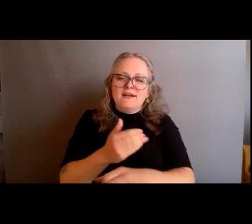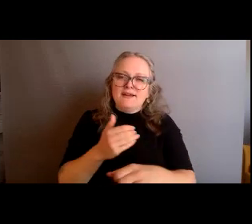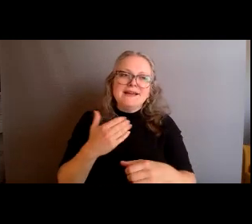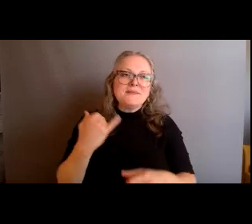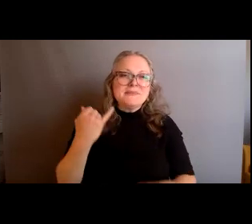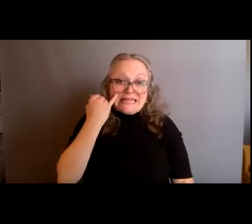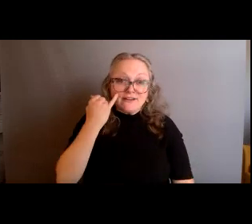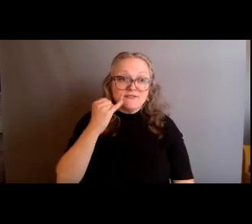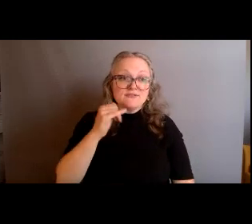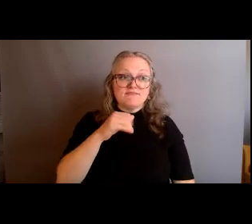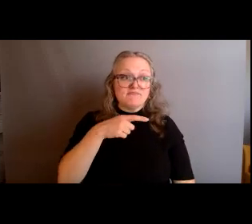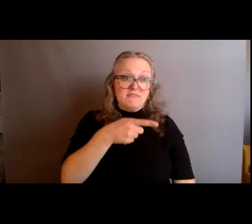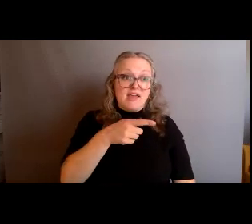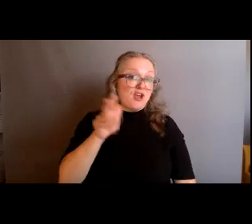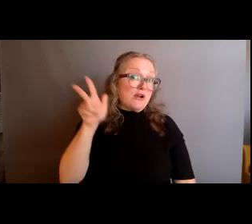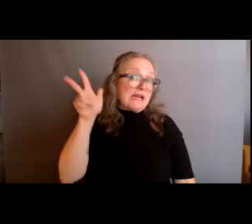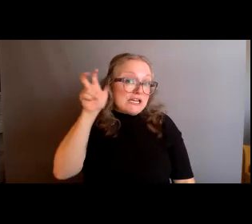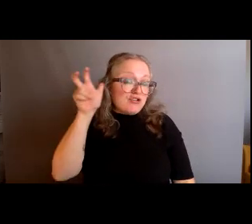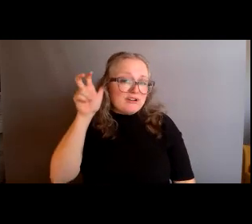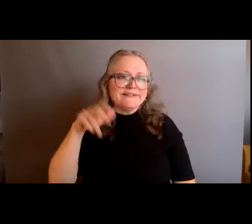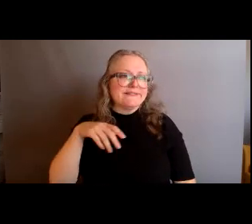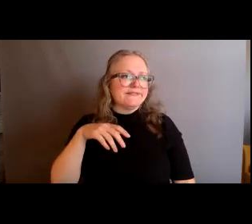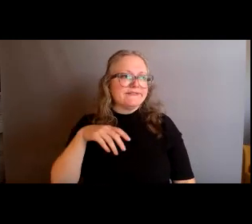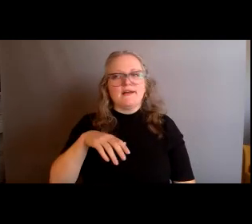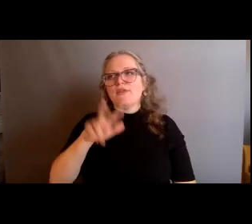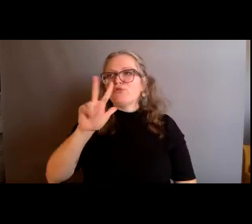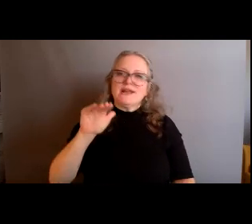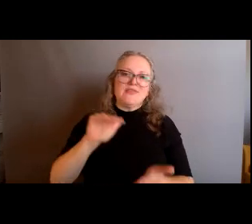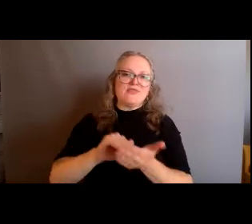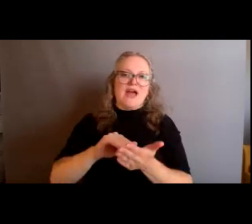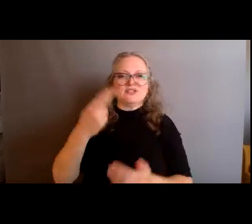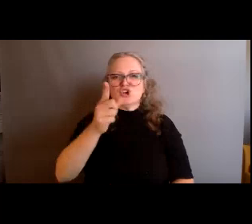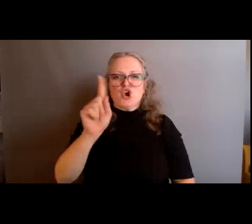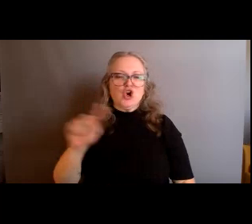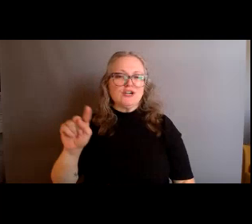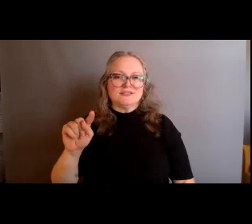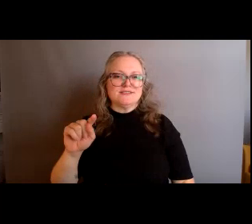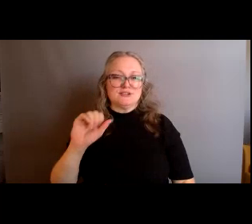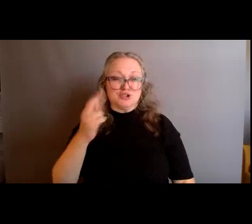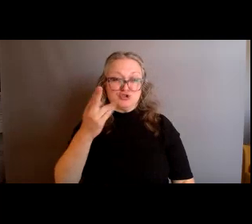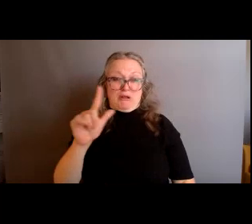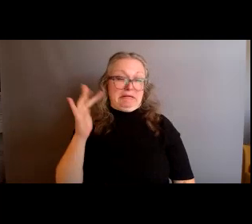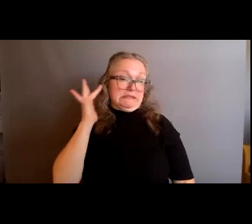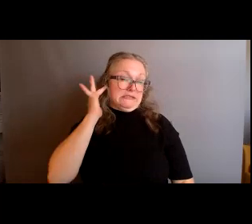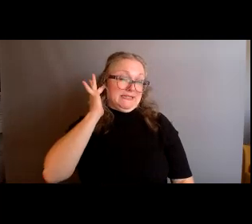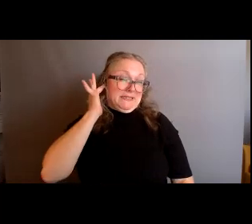a if you're hearing a shrill 3000 Hertz D all the time, every second of the day,